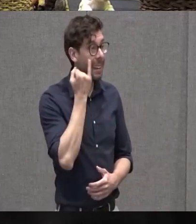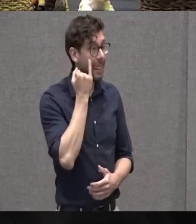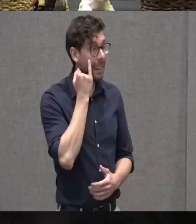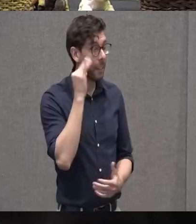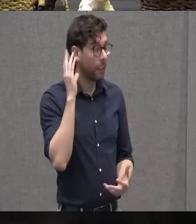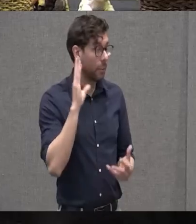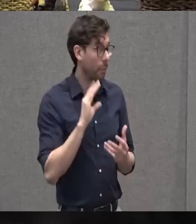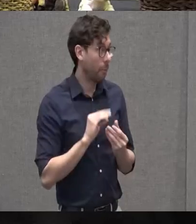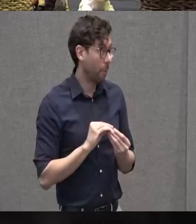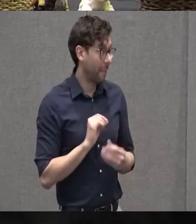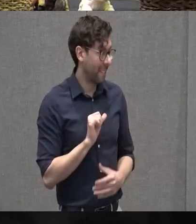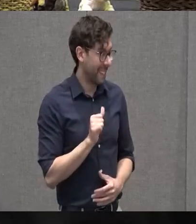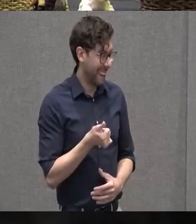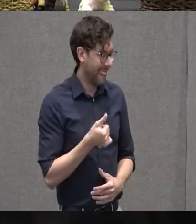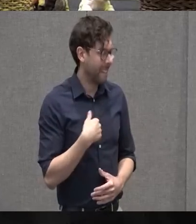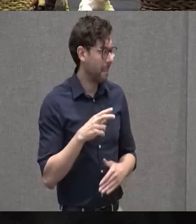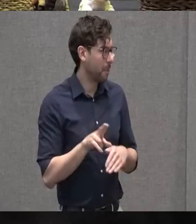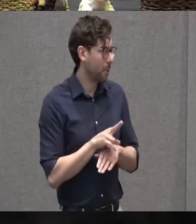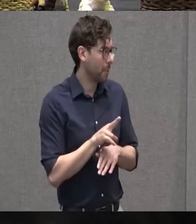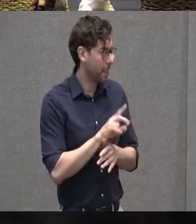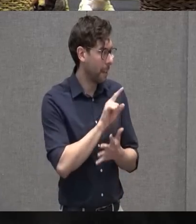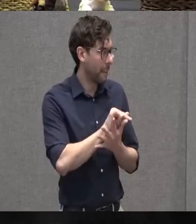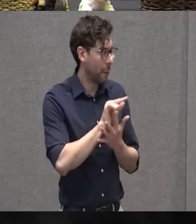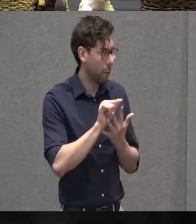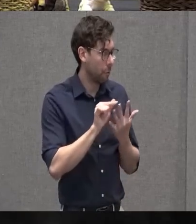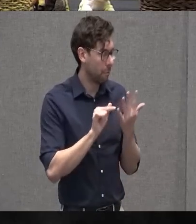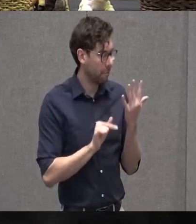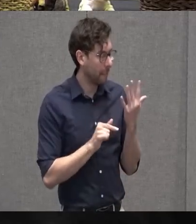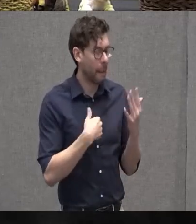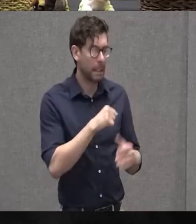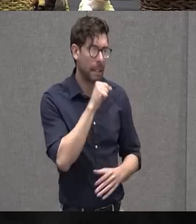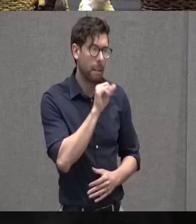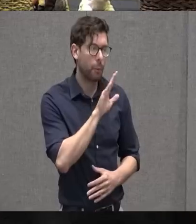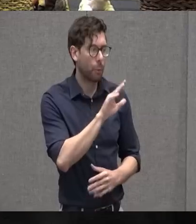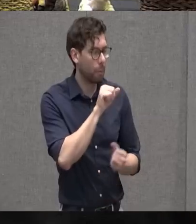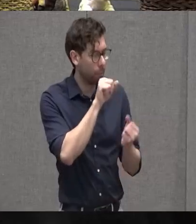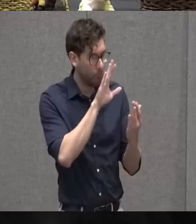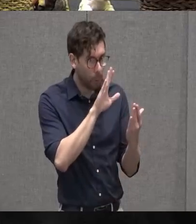I use my fingers, I also love your strategy, Miss Abby where you always just put it in your brain.